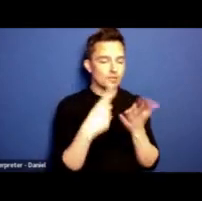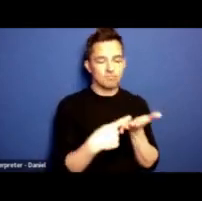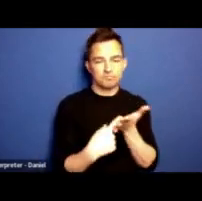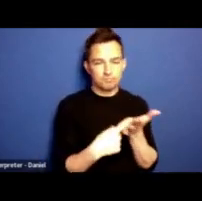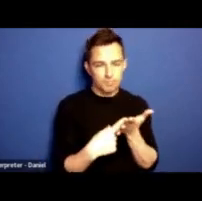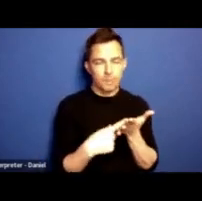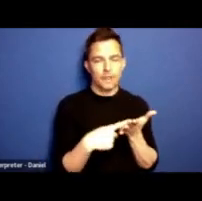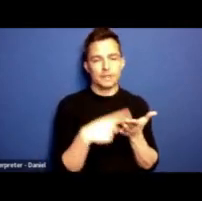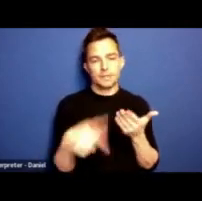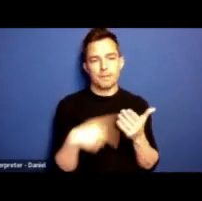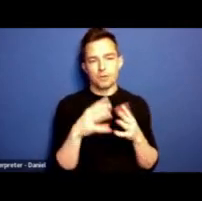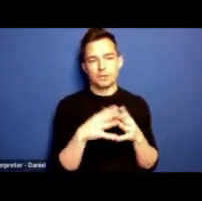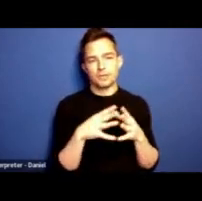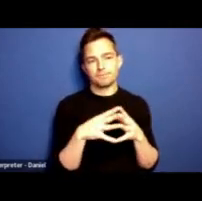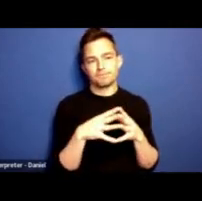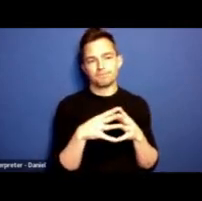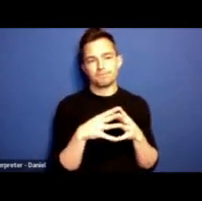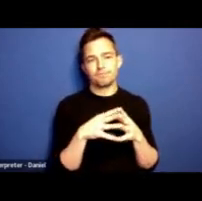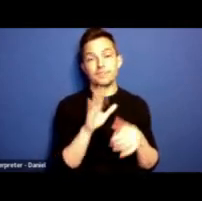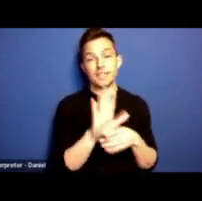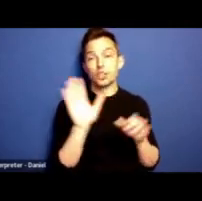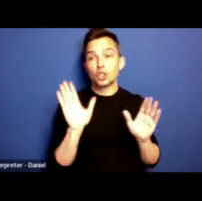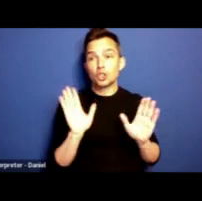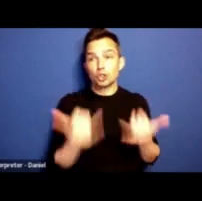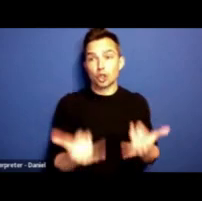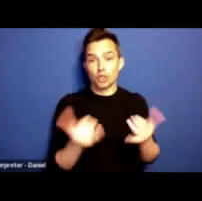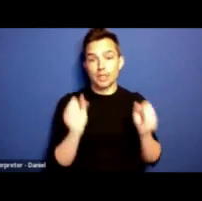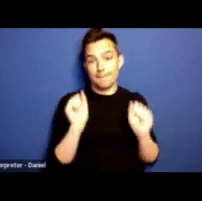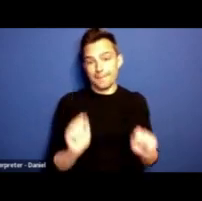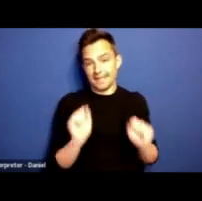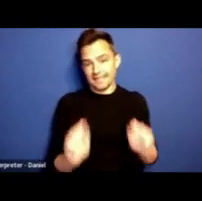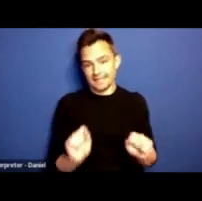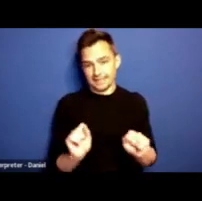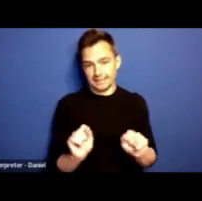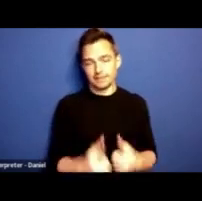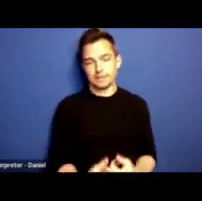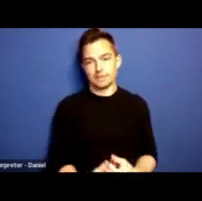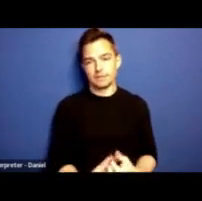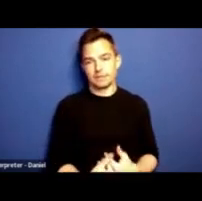around his current abilities. And this is what I would call